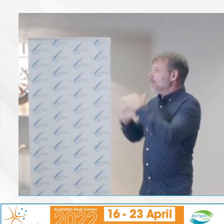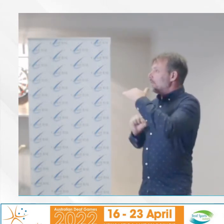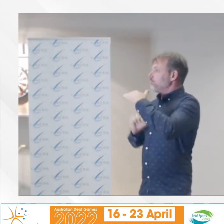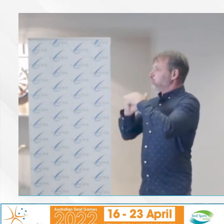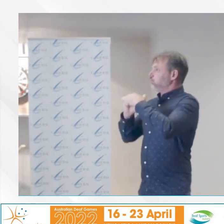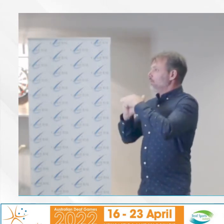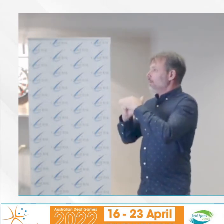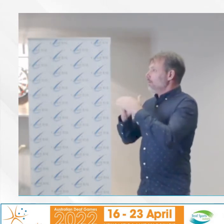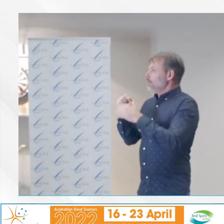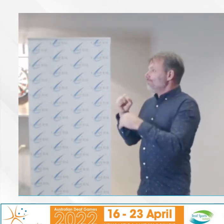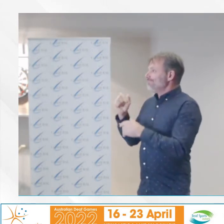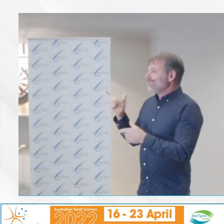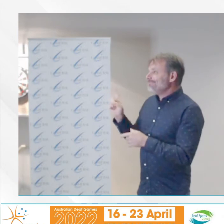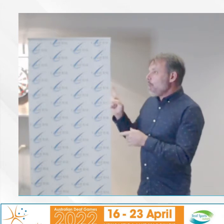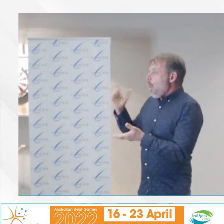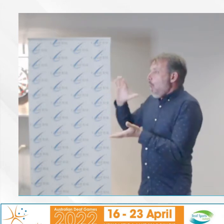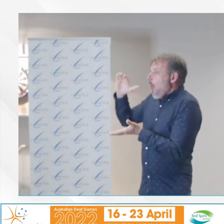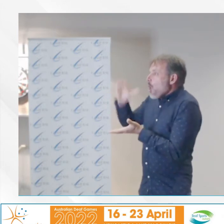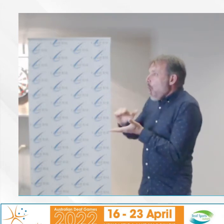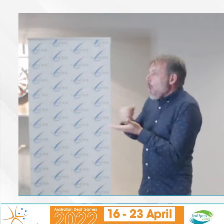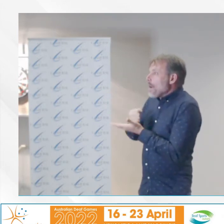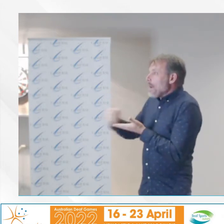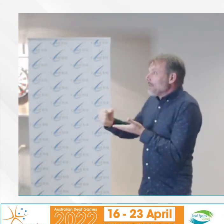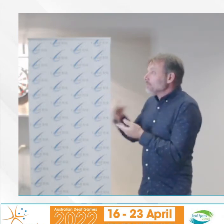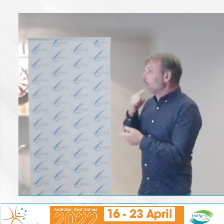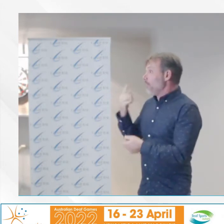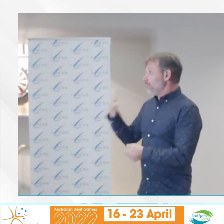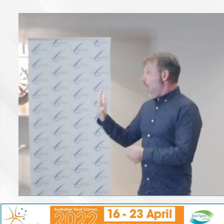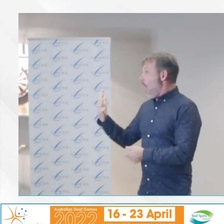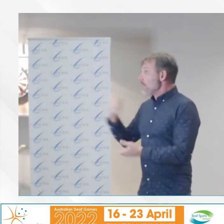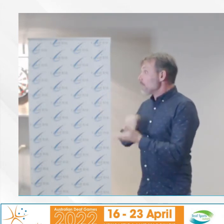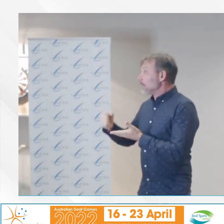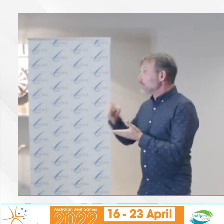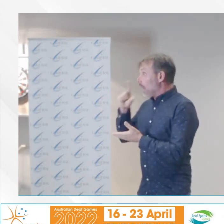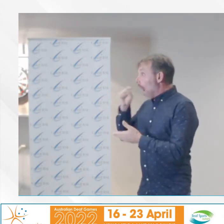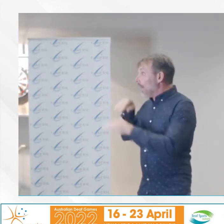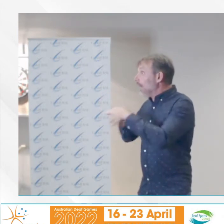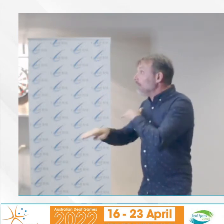what numbers do you need in order for that to run what's the minimum amount of numbers